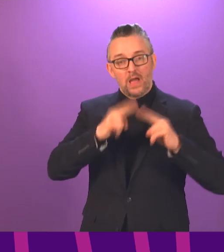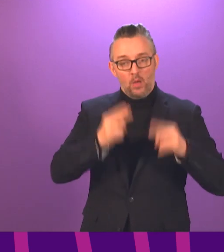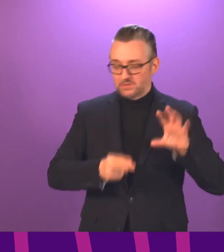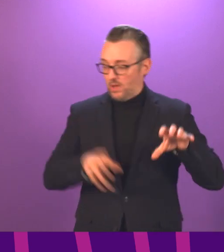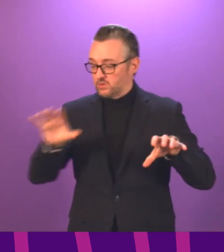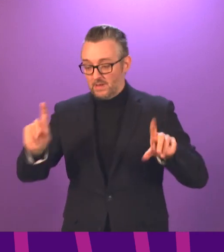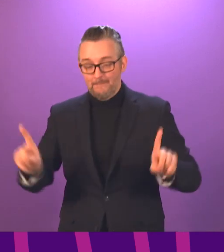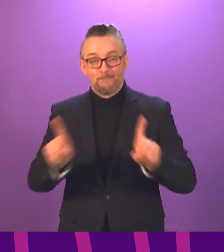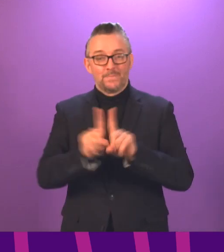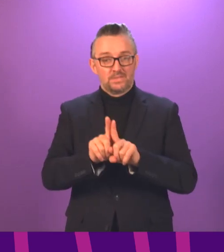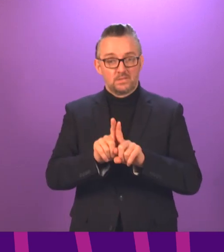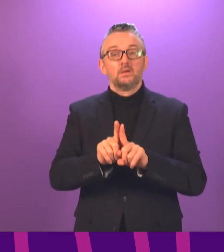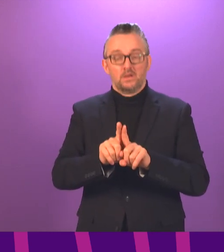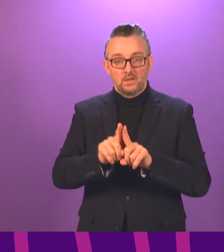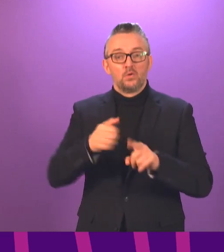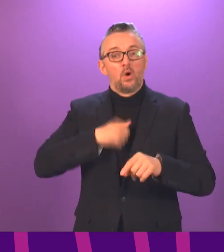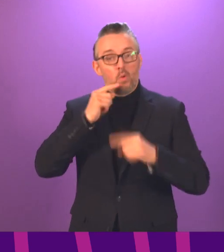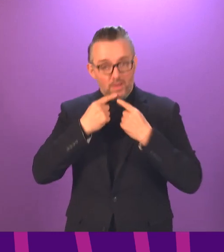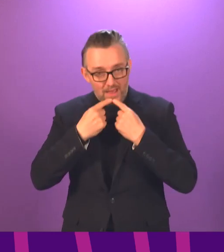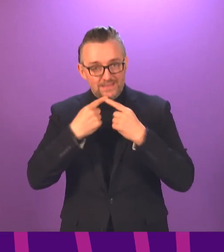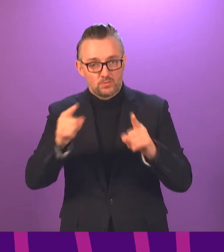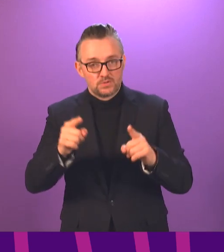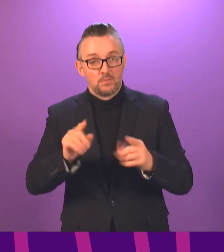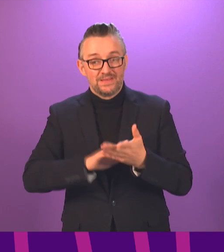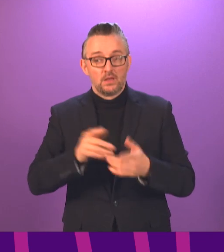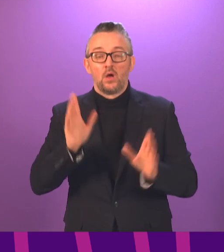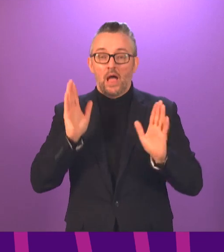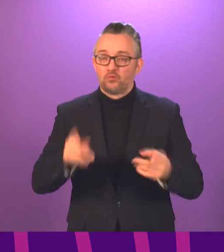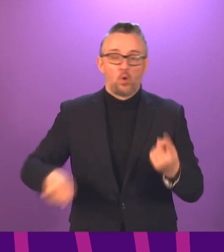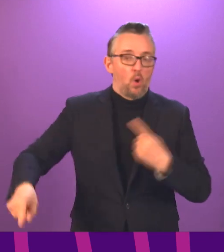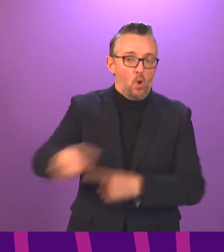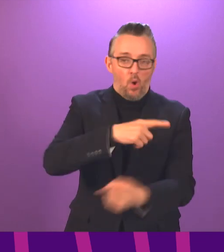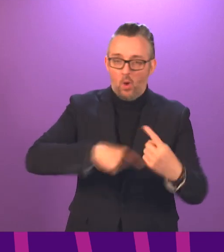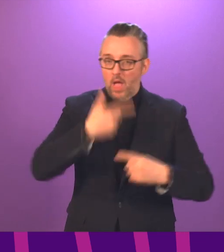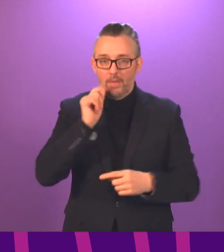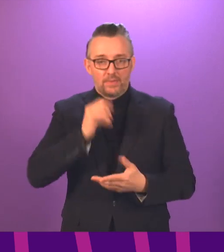Guidance will be issued to keep everyone safe. I am sure that candidates and campaigners will